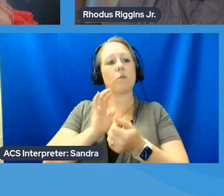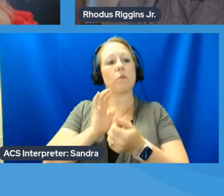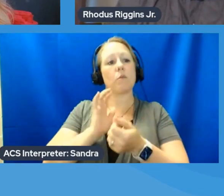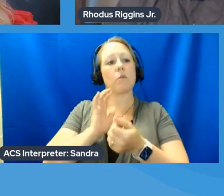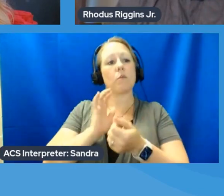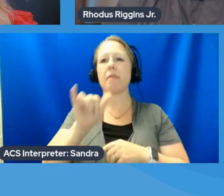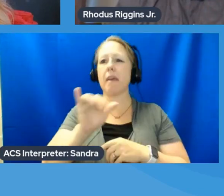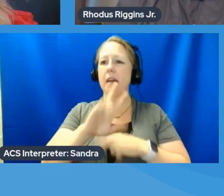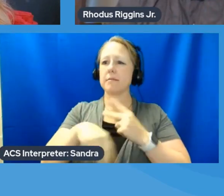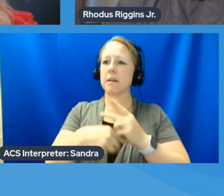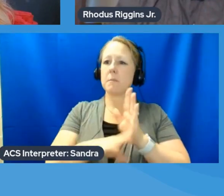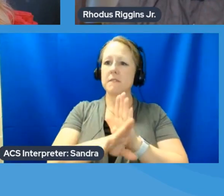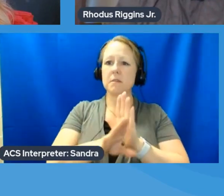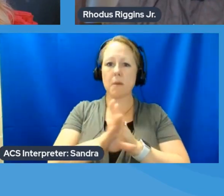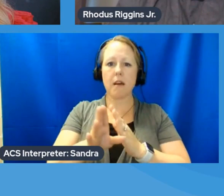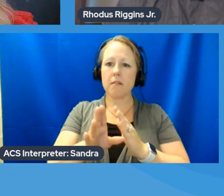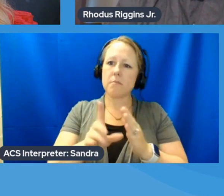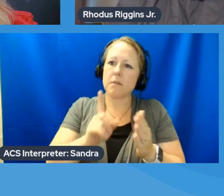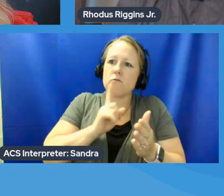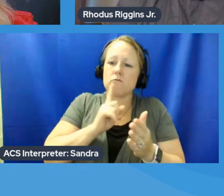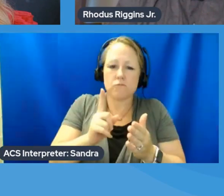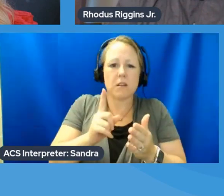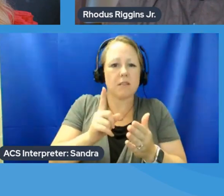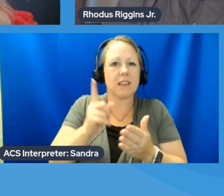what we have done is to try to gather